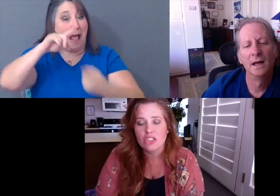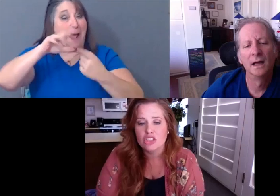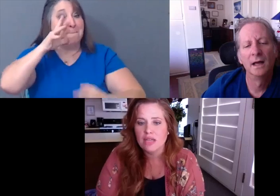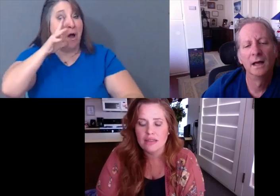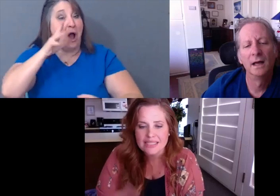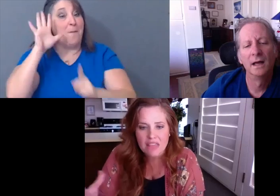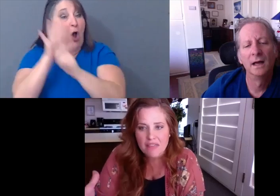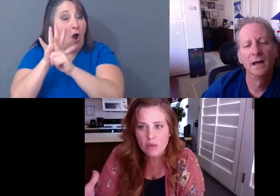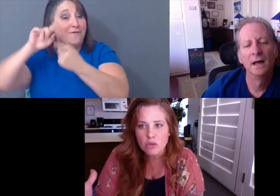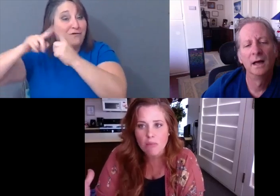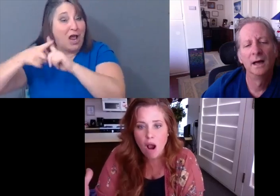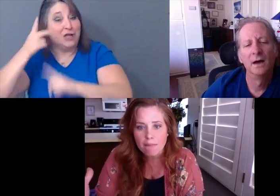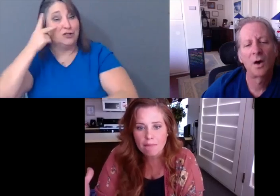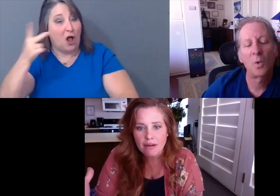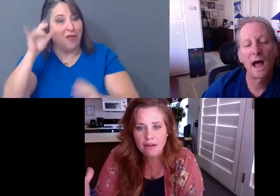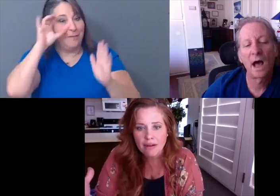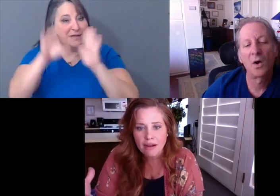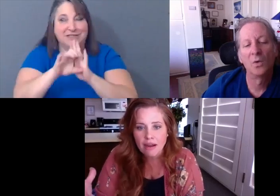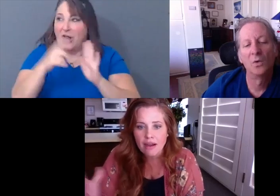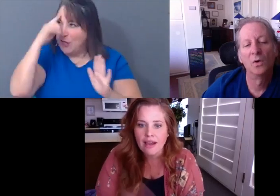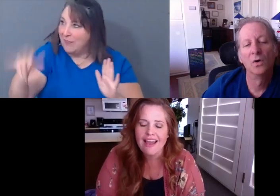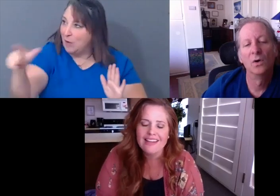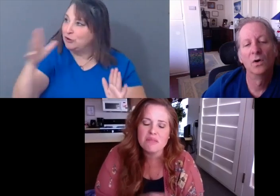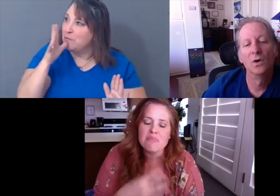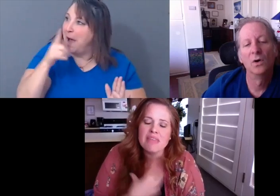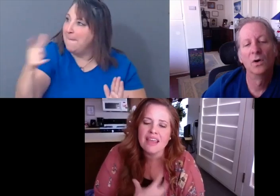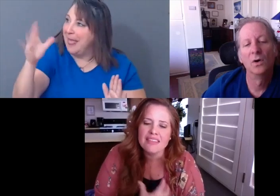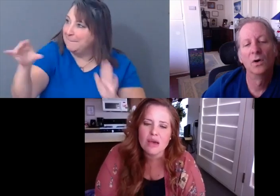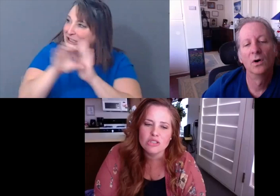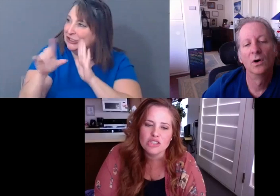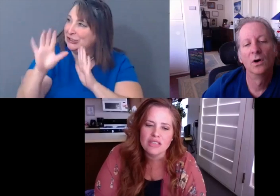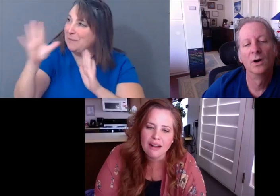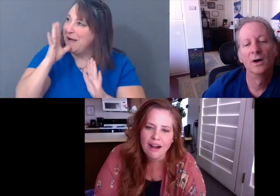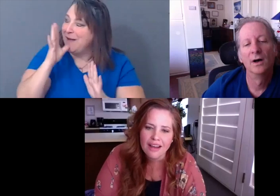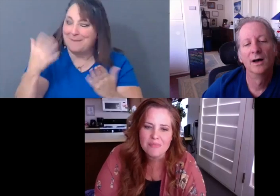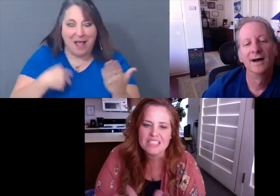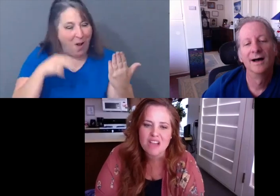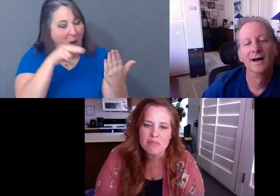and she's like, Lexi, I thought that was your mom. And to me, that was just the biggest compliment ever